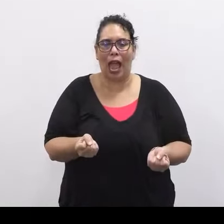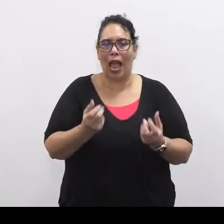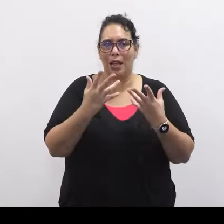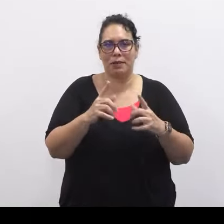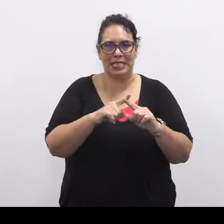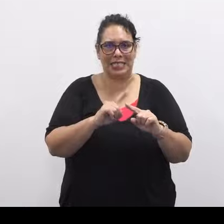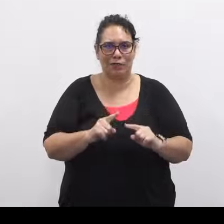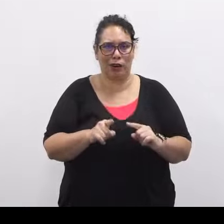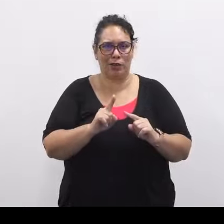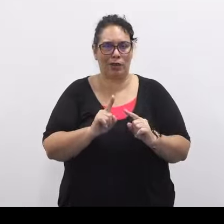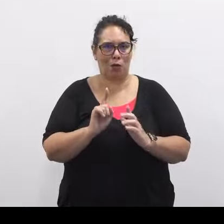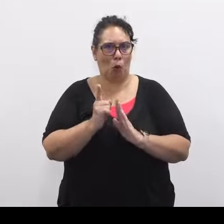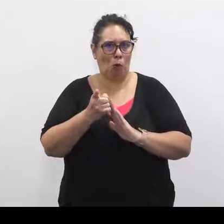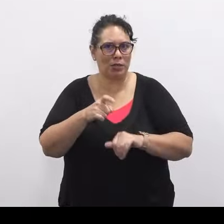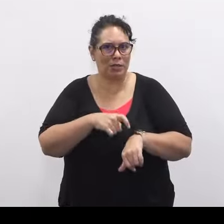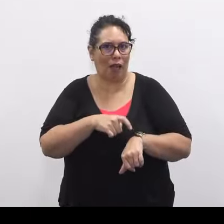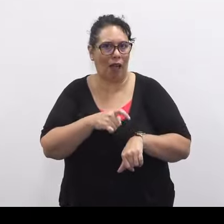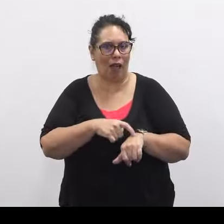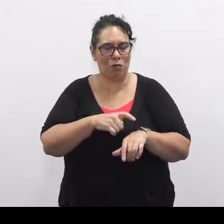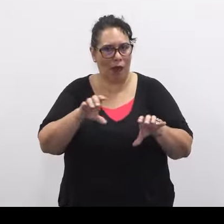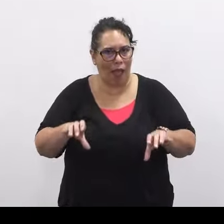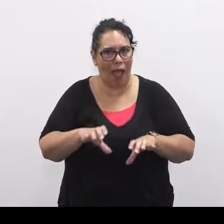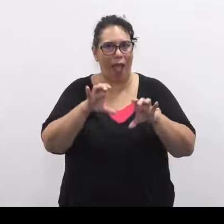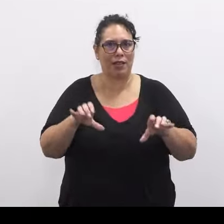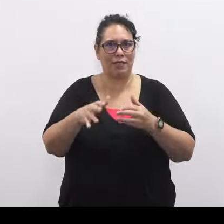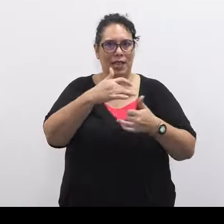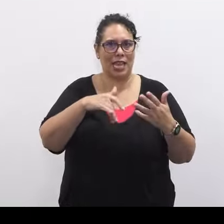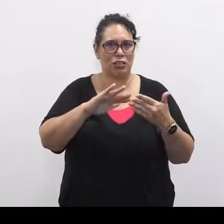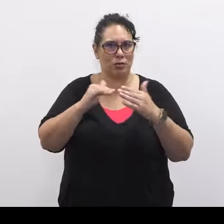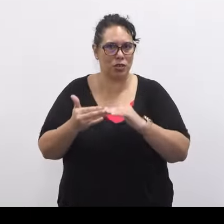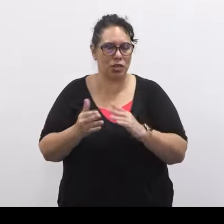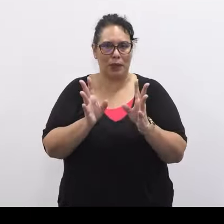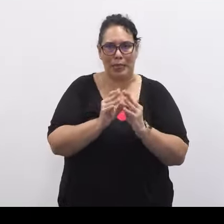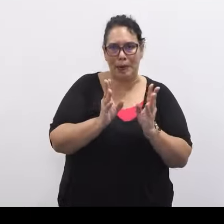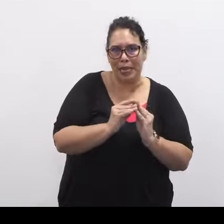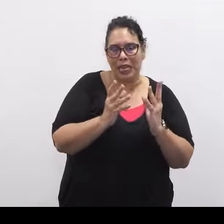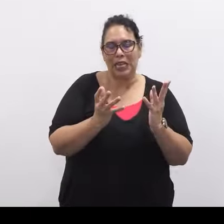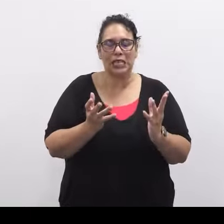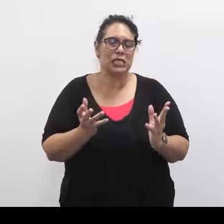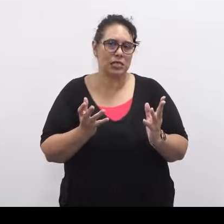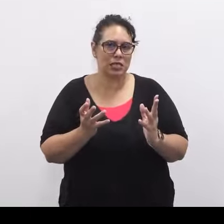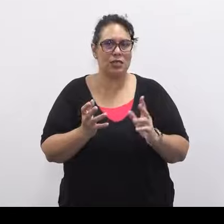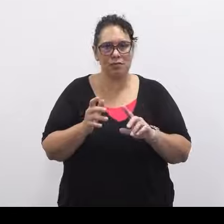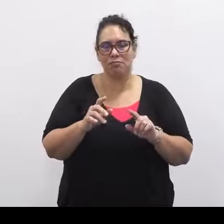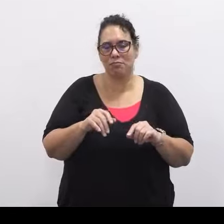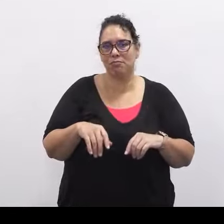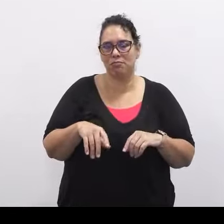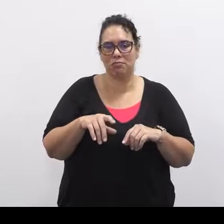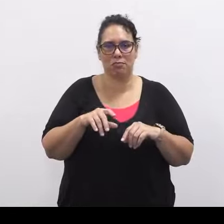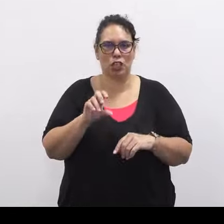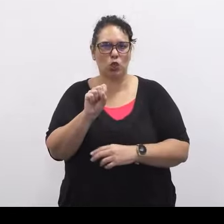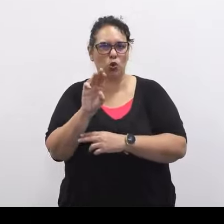or moments in time that we've actively engaged them in with meetings and different social media engagements.